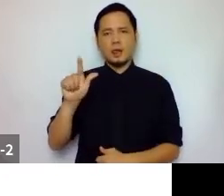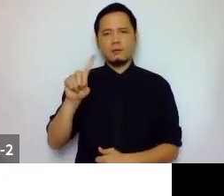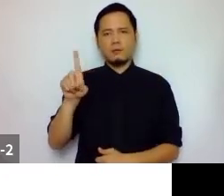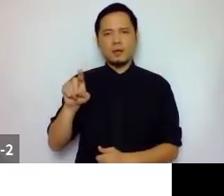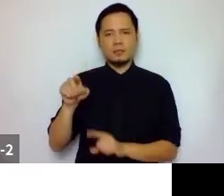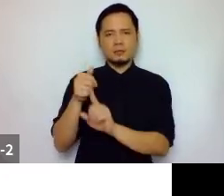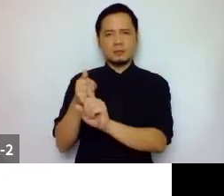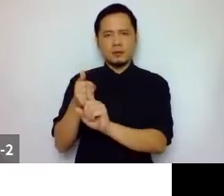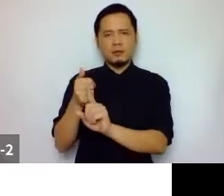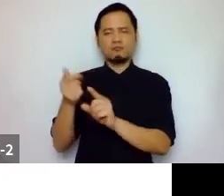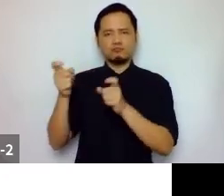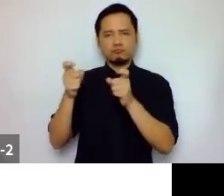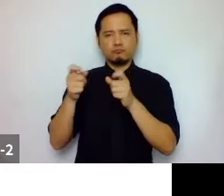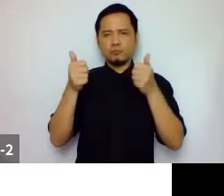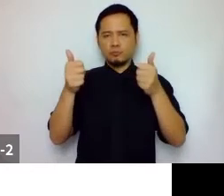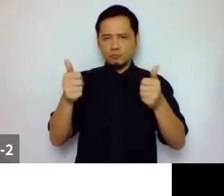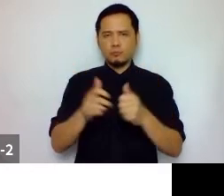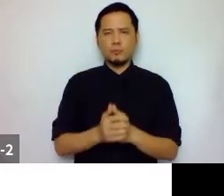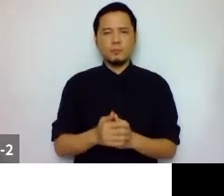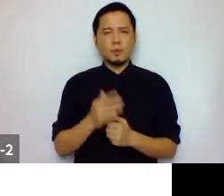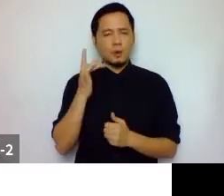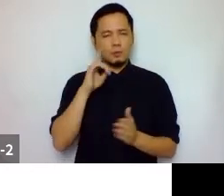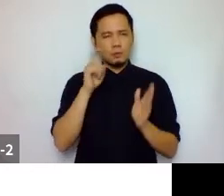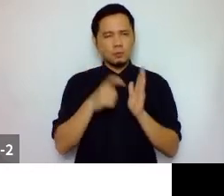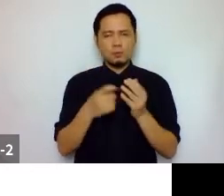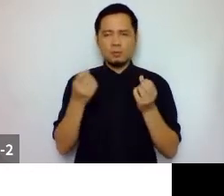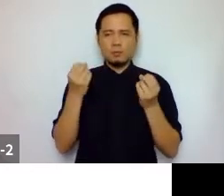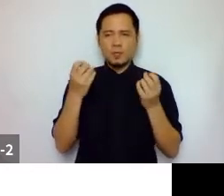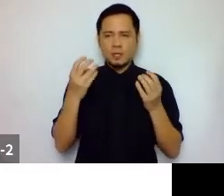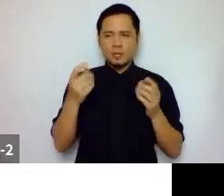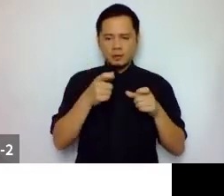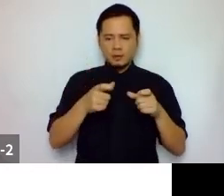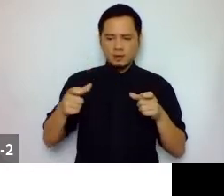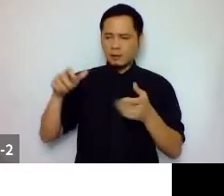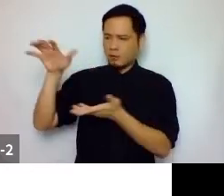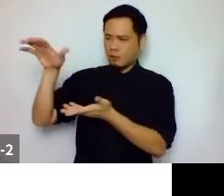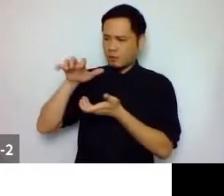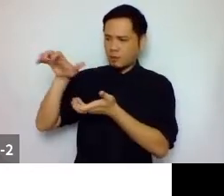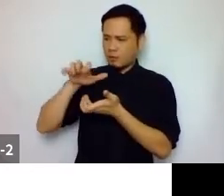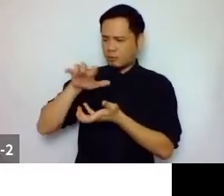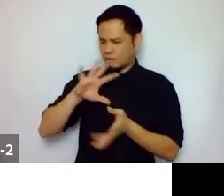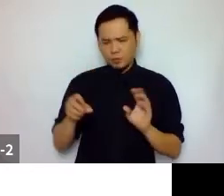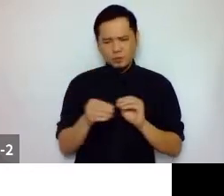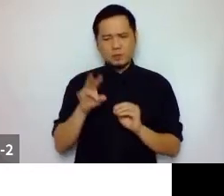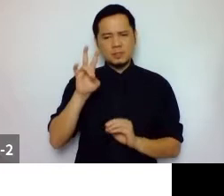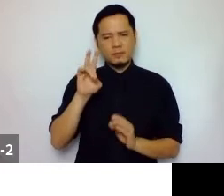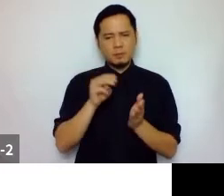As he is seeing more vaccine supply come in this May of more than 7 million and in June more than 9 million.